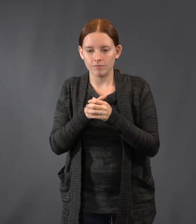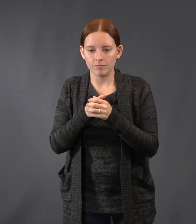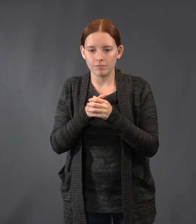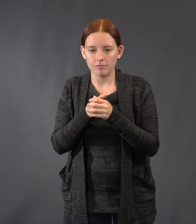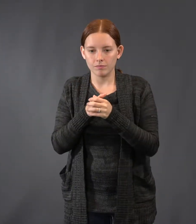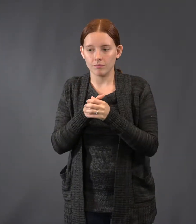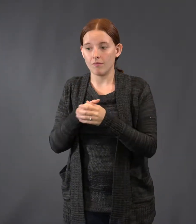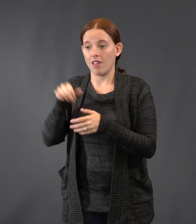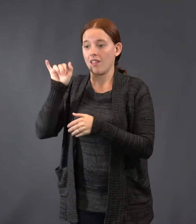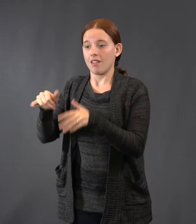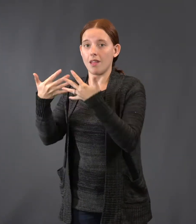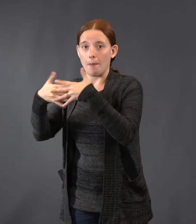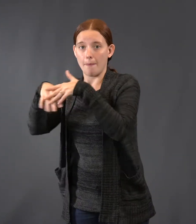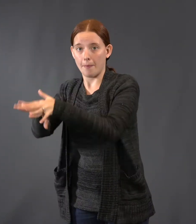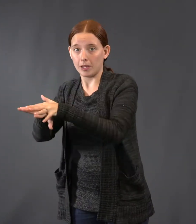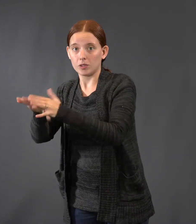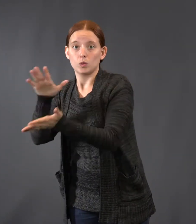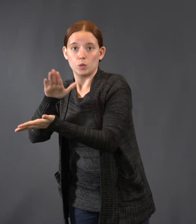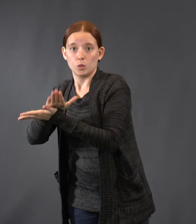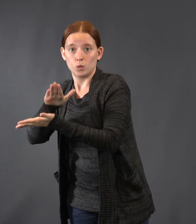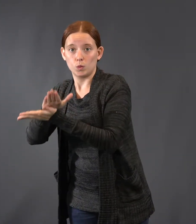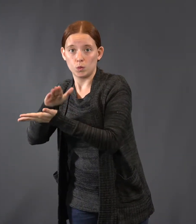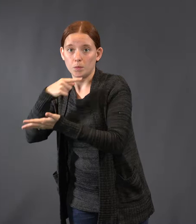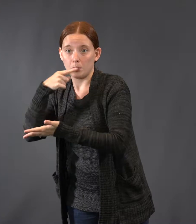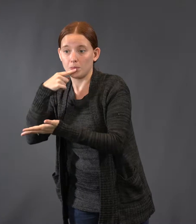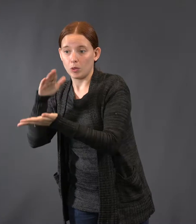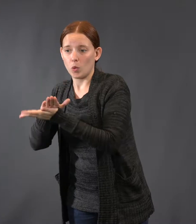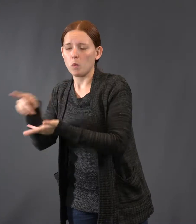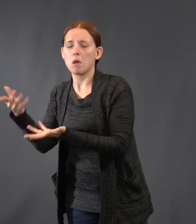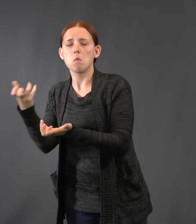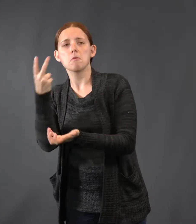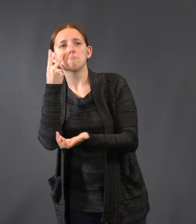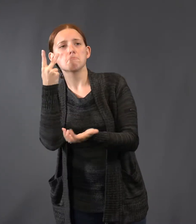The school he was in prior to WSD wanted to take a wait-and-see approach